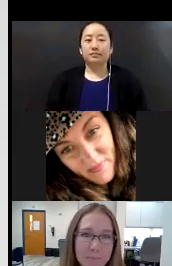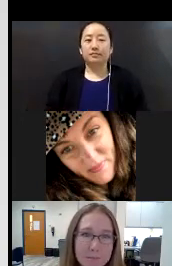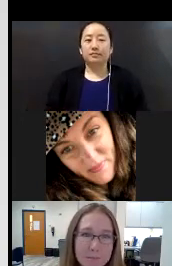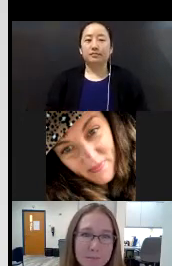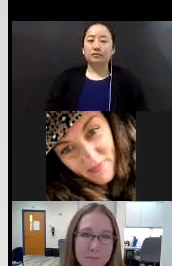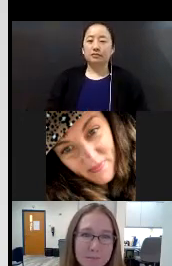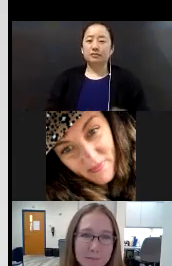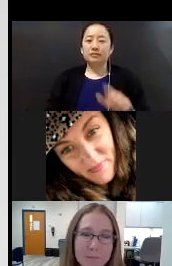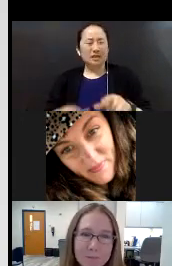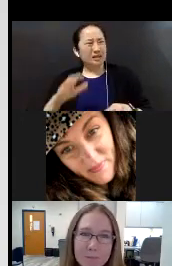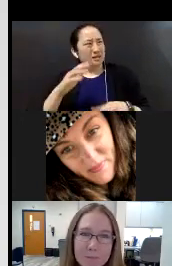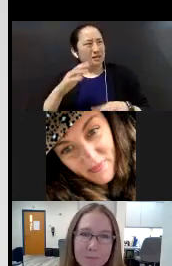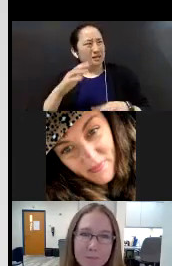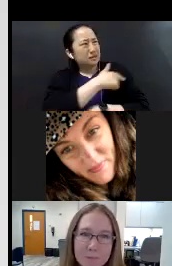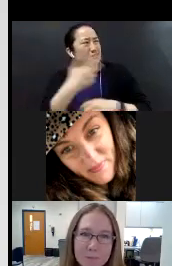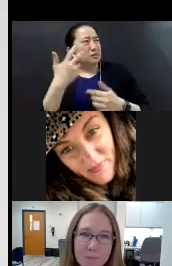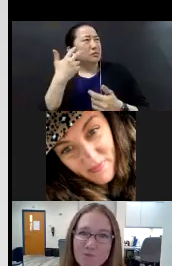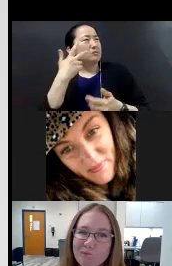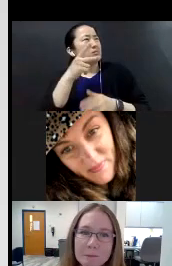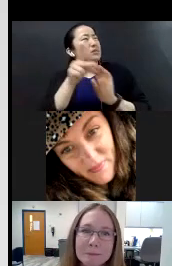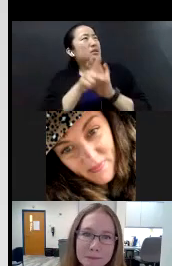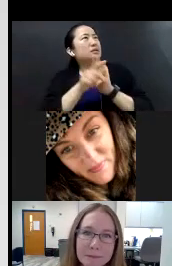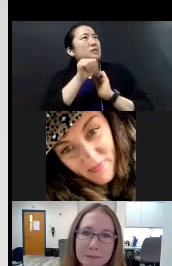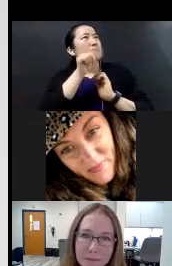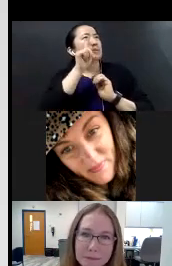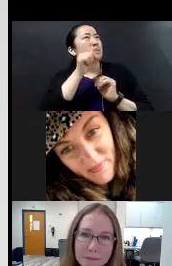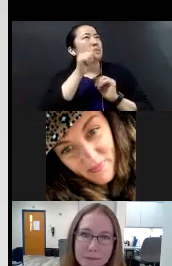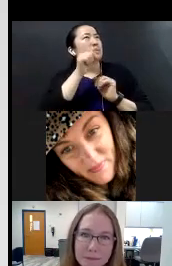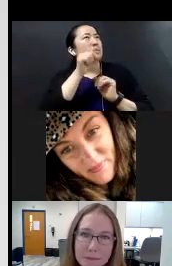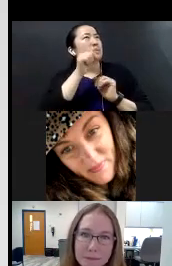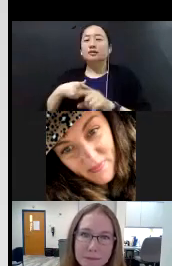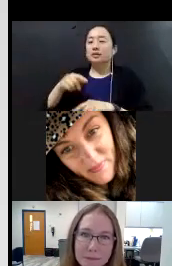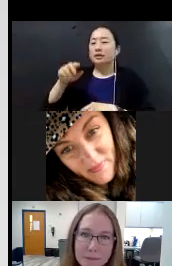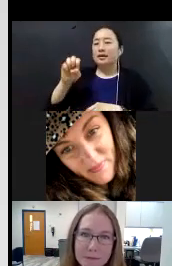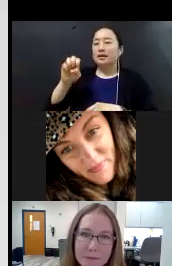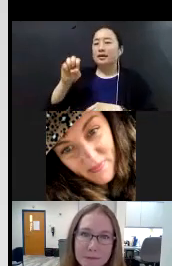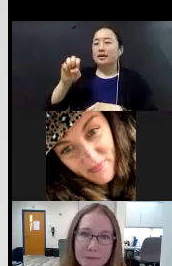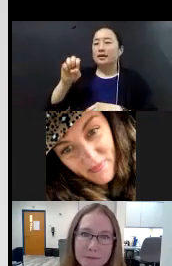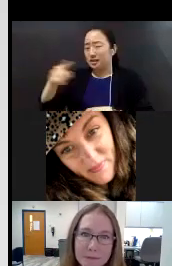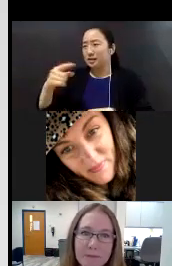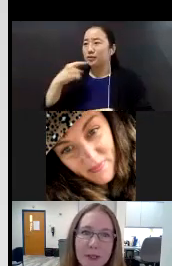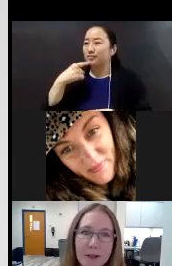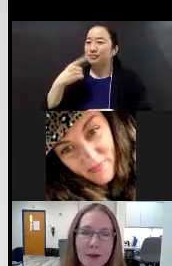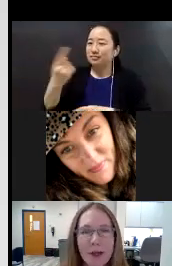Emily Rumery: EVEN THOUGH IT'S A NO-CHARGE SERVICE, MADONNA FINDS THIS SO BENEFICIAL.